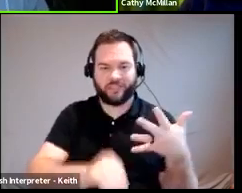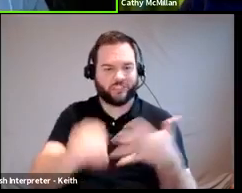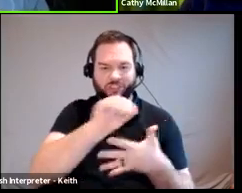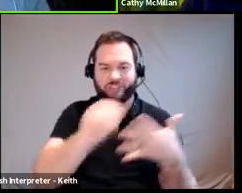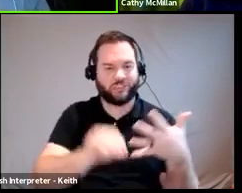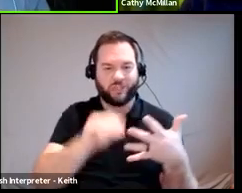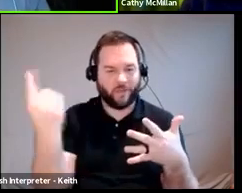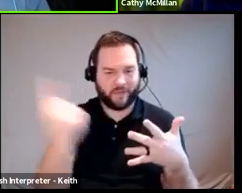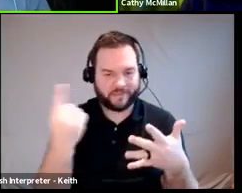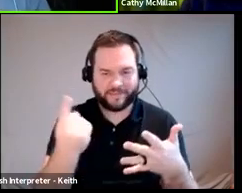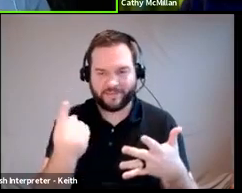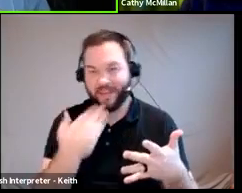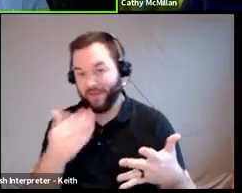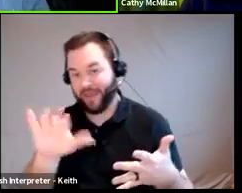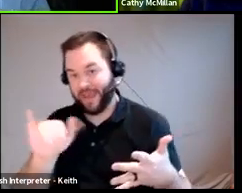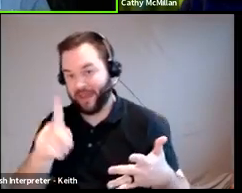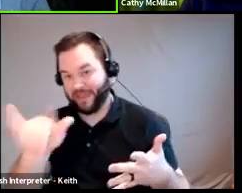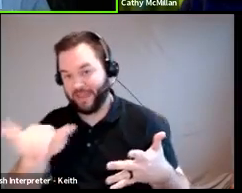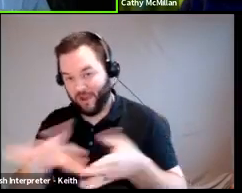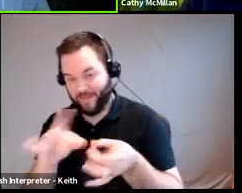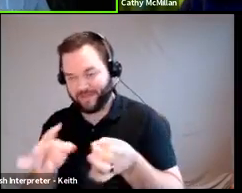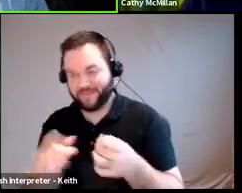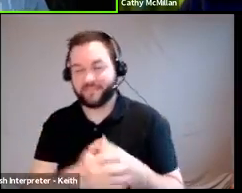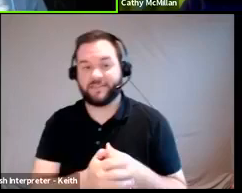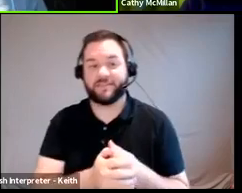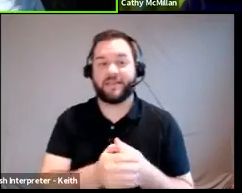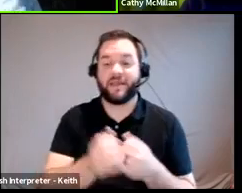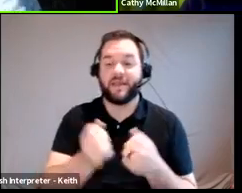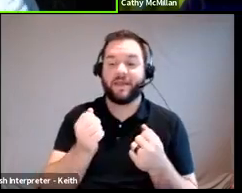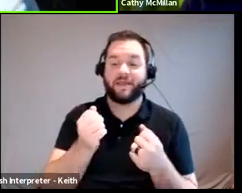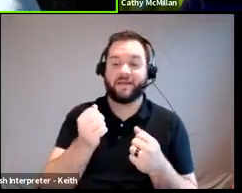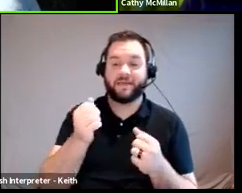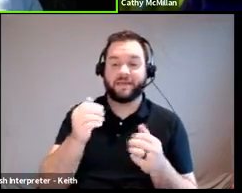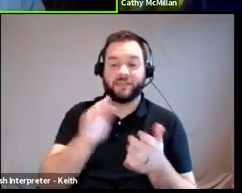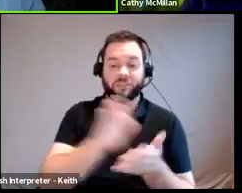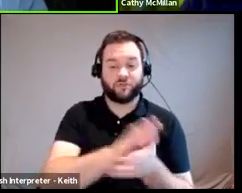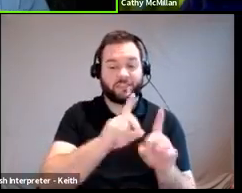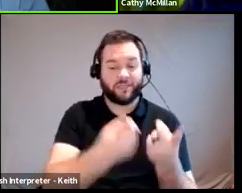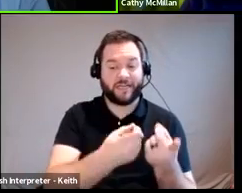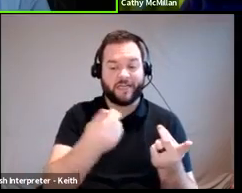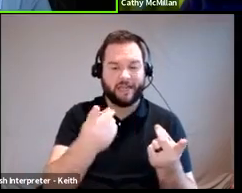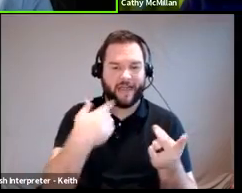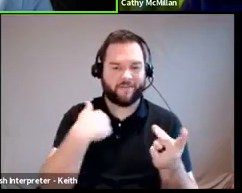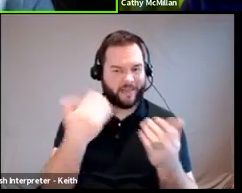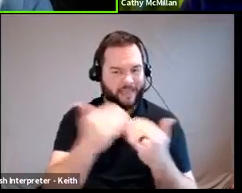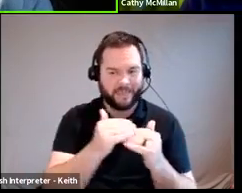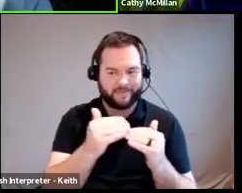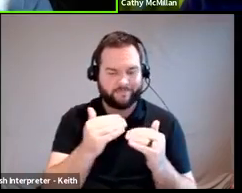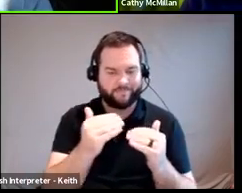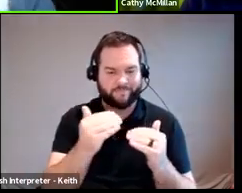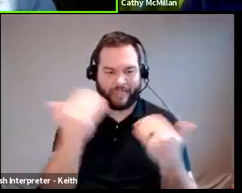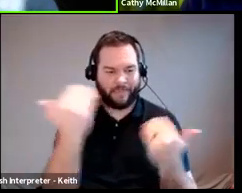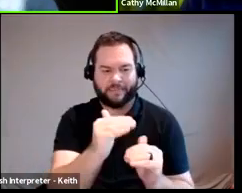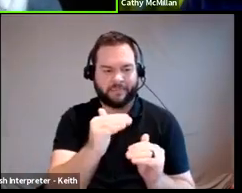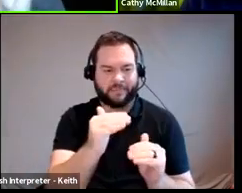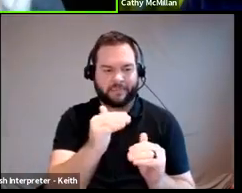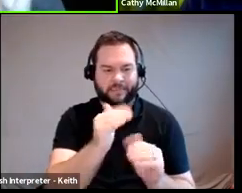time. So true. Thank you time. So true. Thank you, Kathy she wrote that in there. most school districts have limited most school districts have limited number of seconds and schools have to choose who gets assessed in